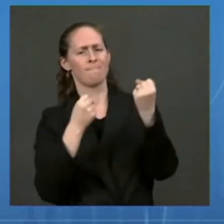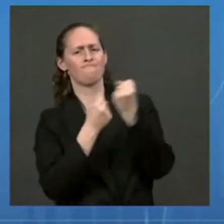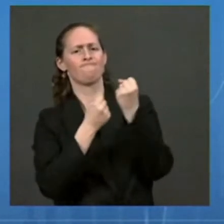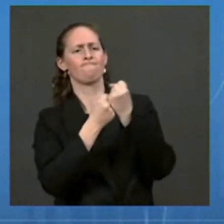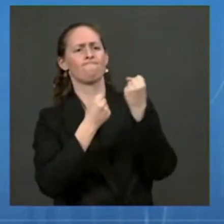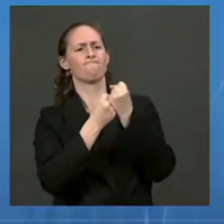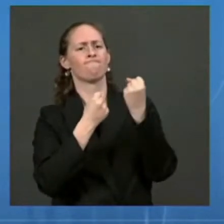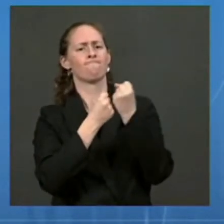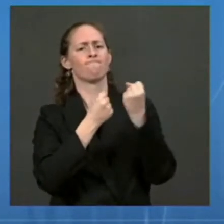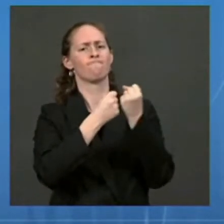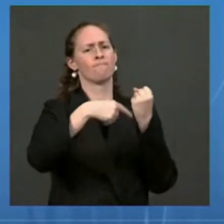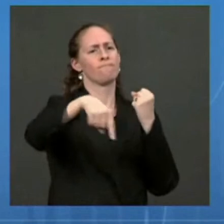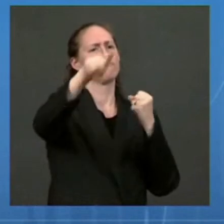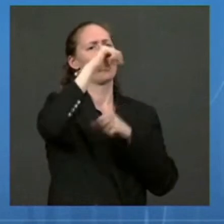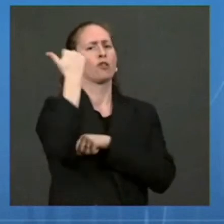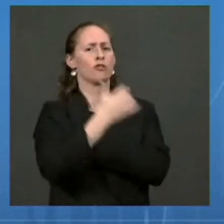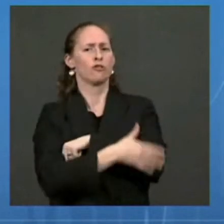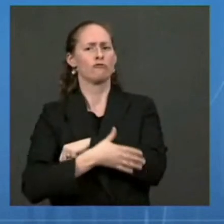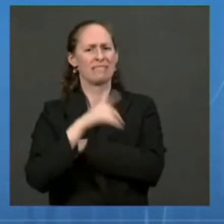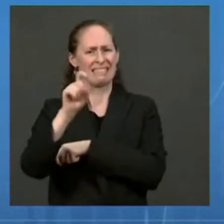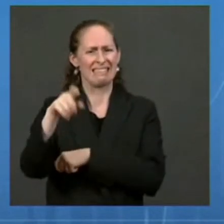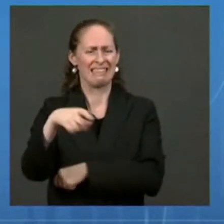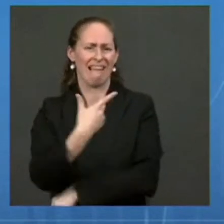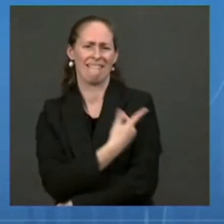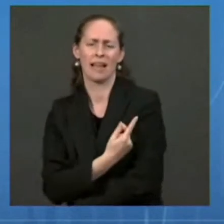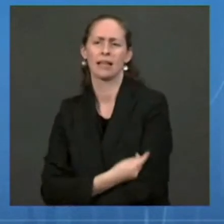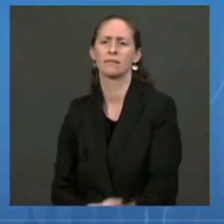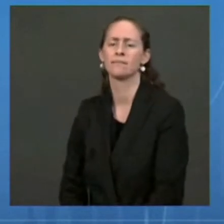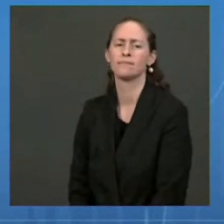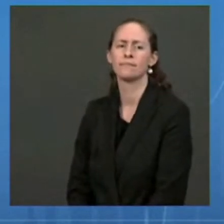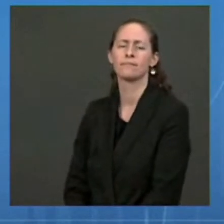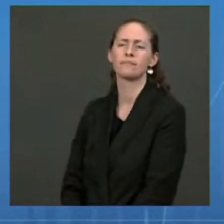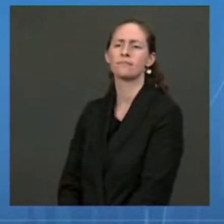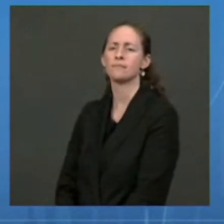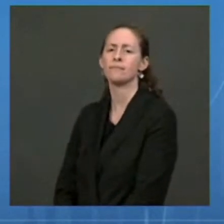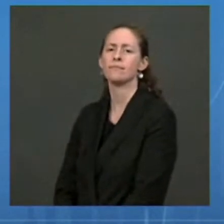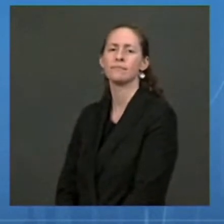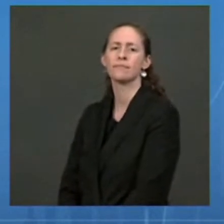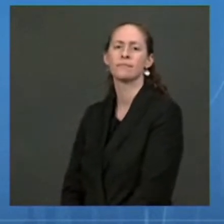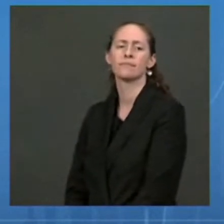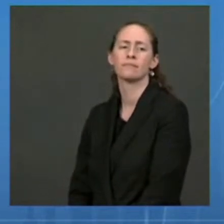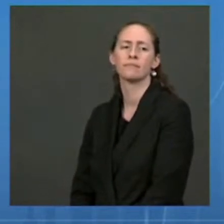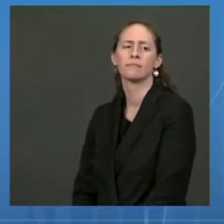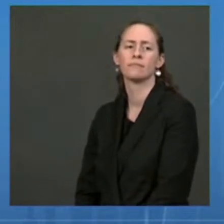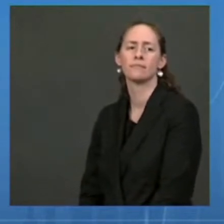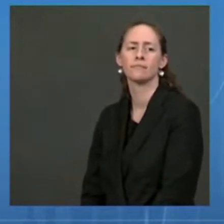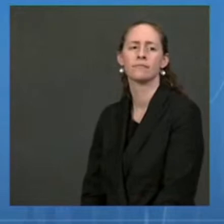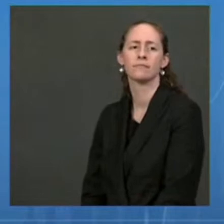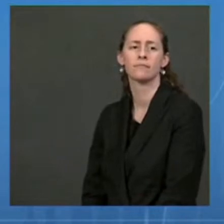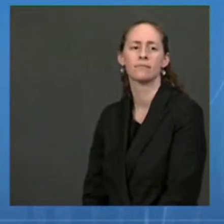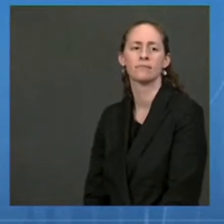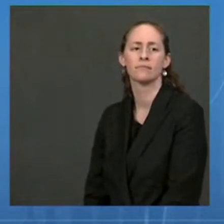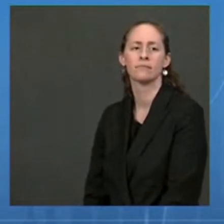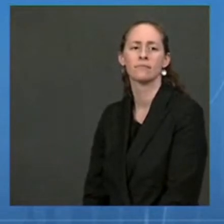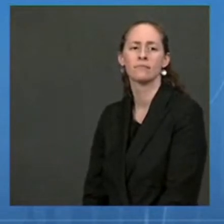COUNTRIES AND ARE THERE PLANS